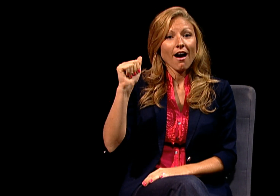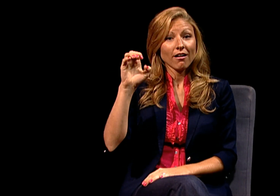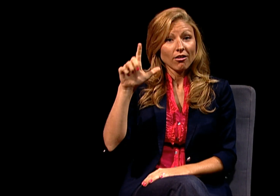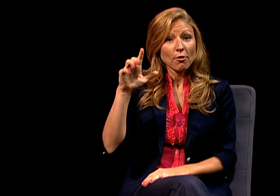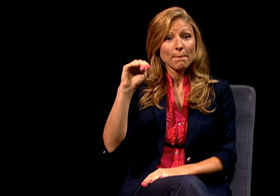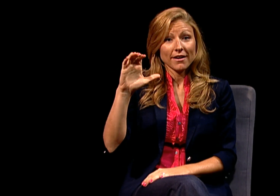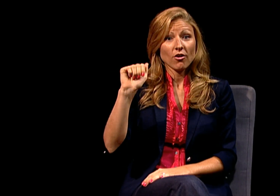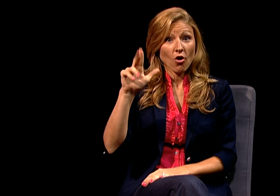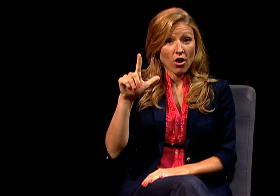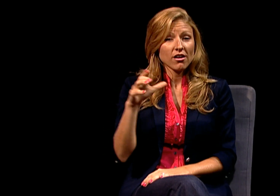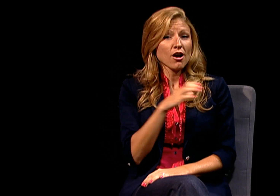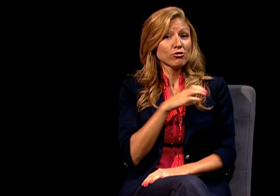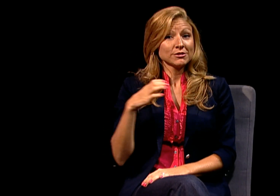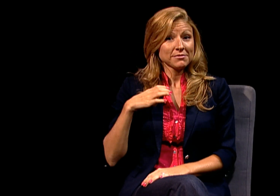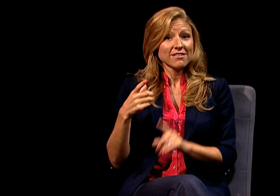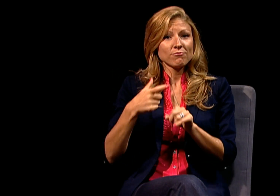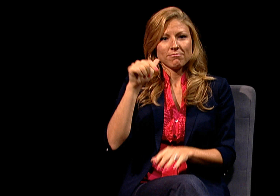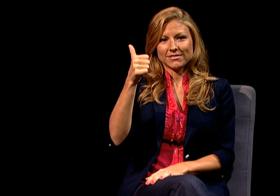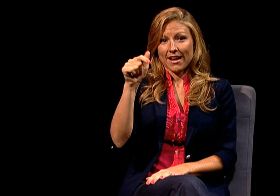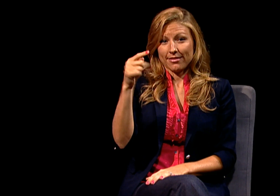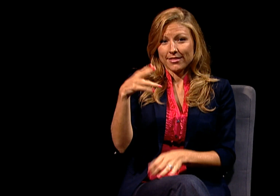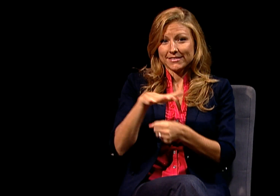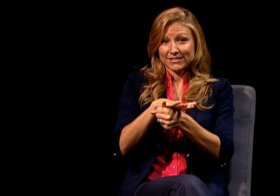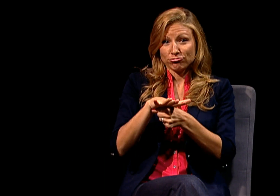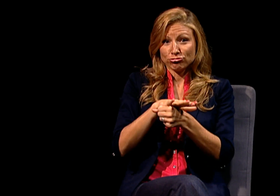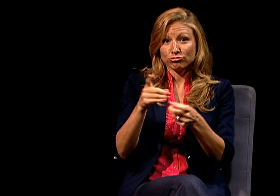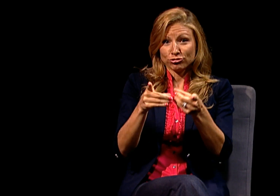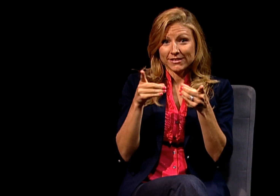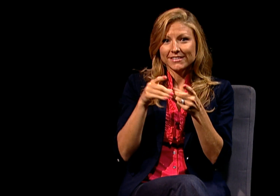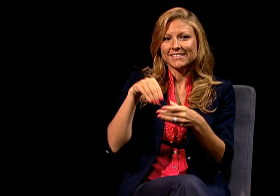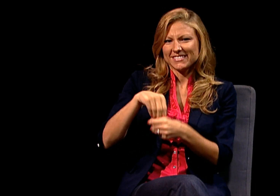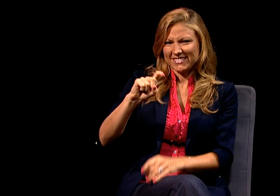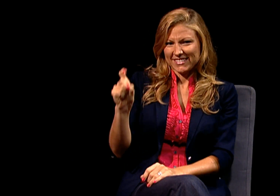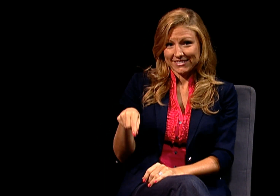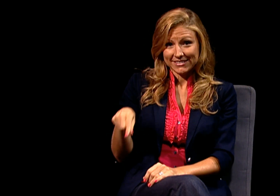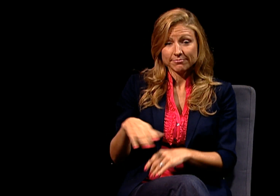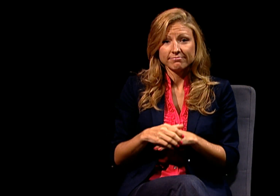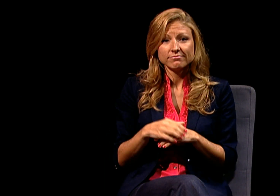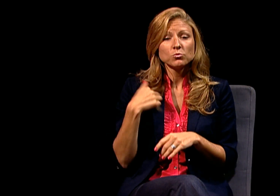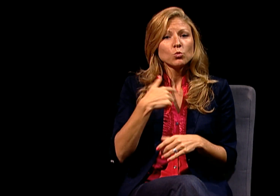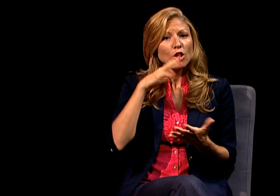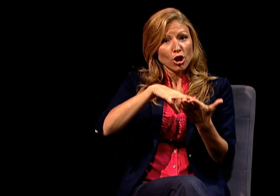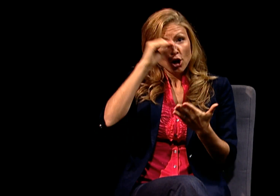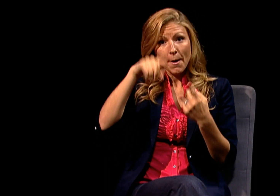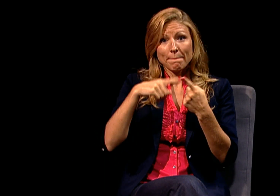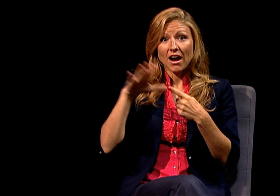CONGRESSMAN FROM THE 10th DISTRICT OF TEXAS. WE WILL LEARN ABOUT HIS WORK IN CONGRESS,